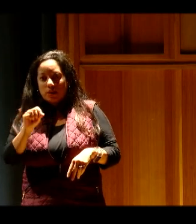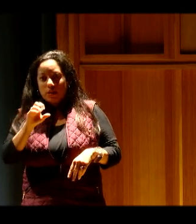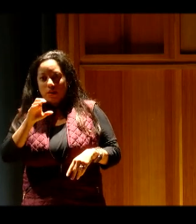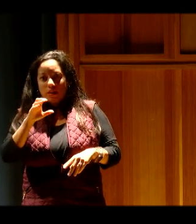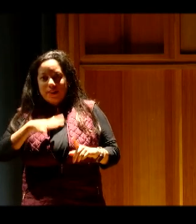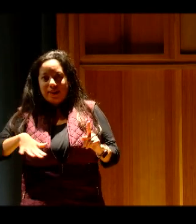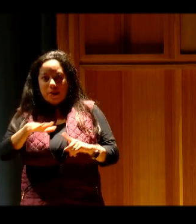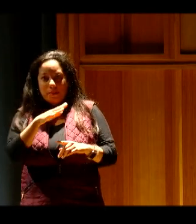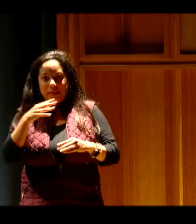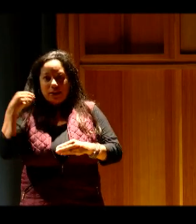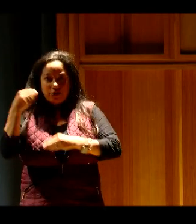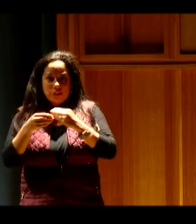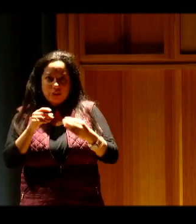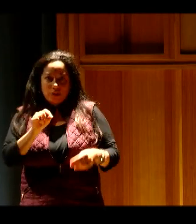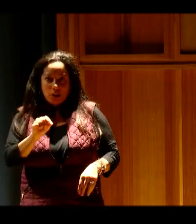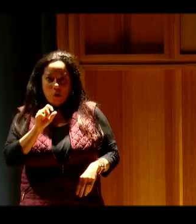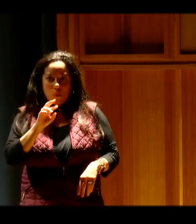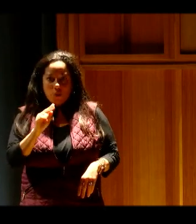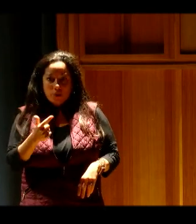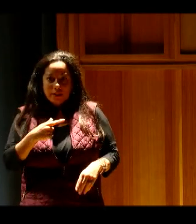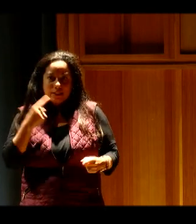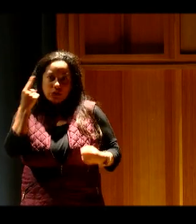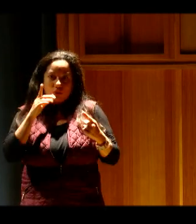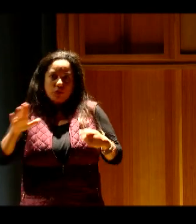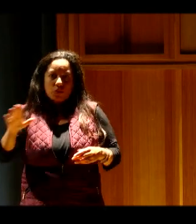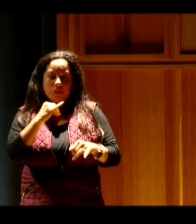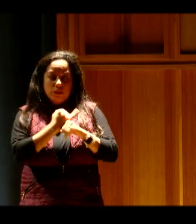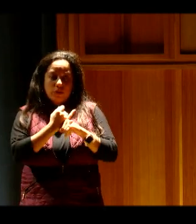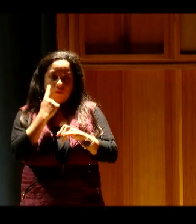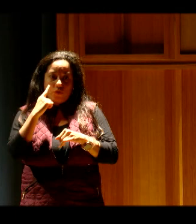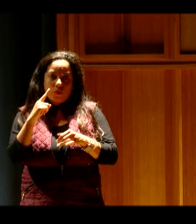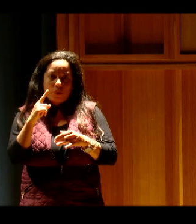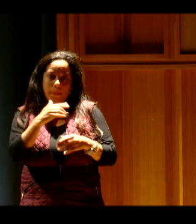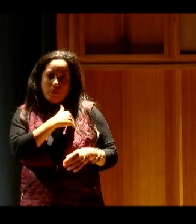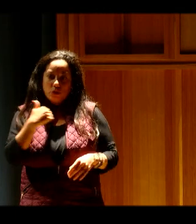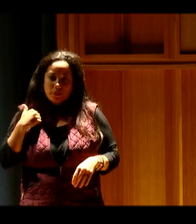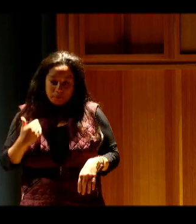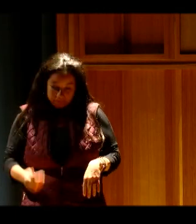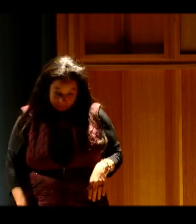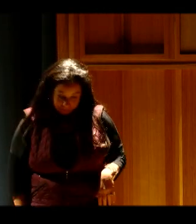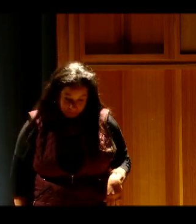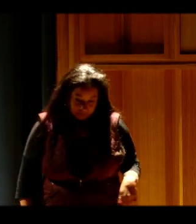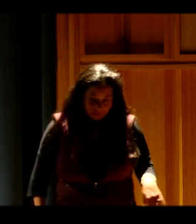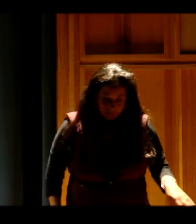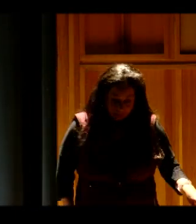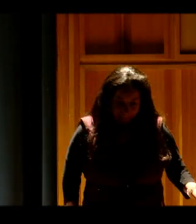and consider your institution for membership in the network. And so just to conclude,